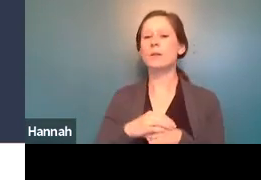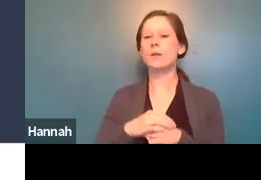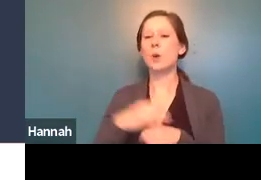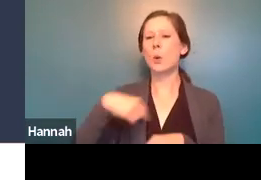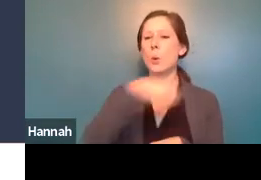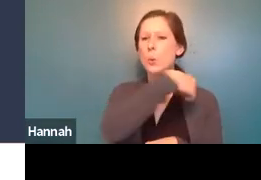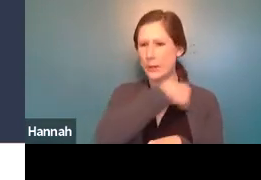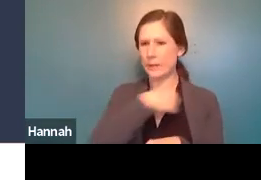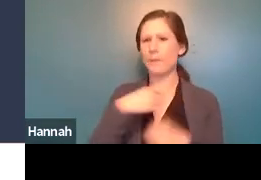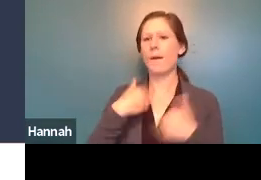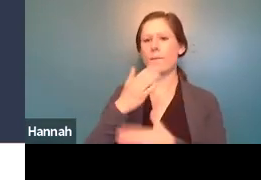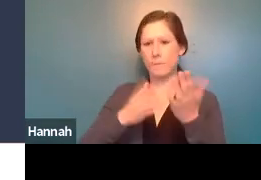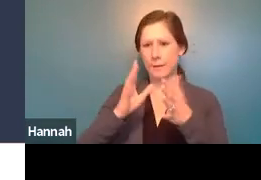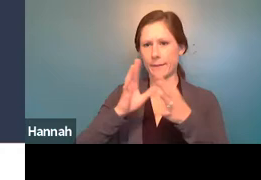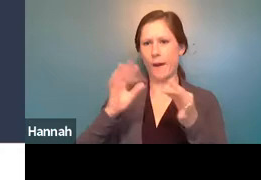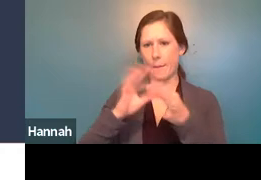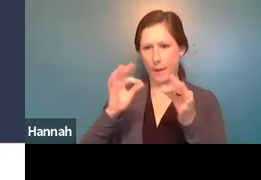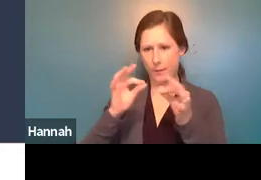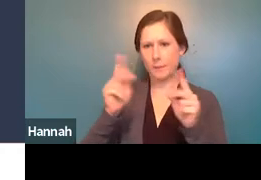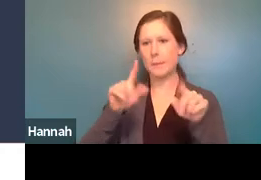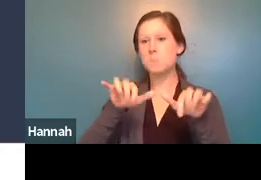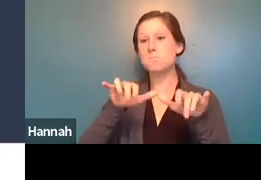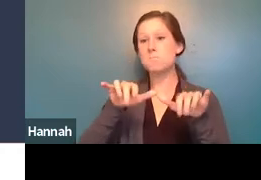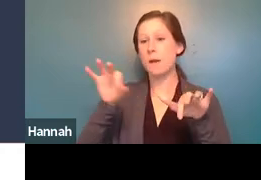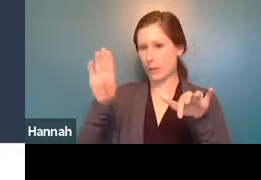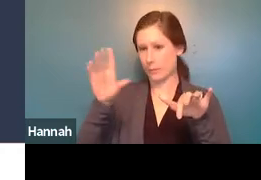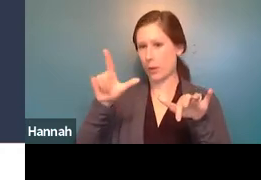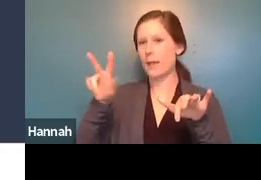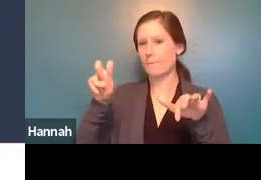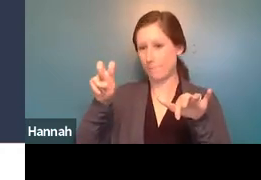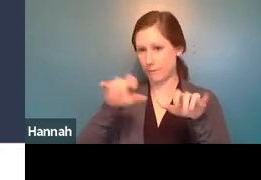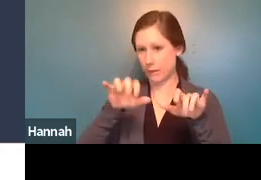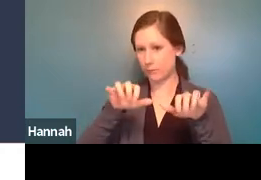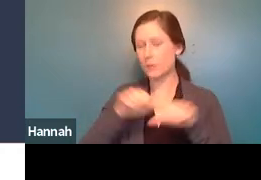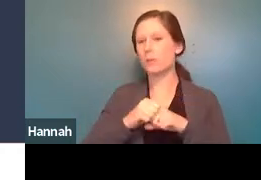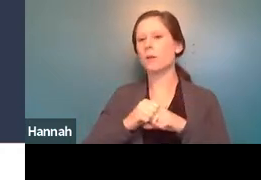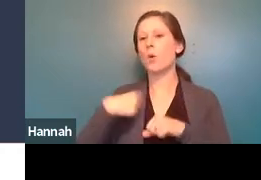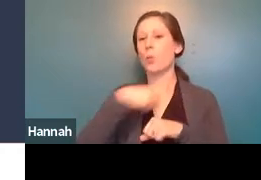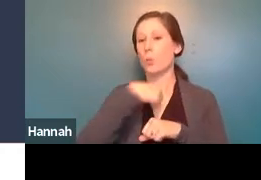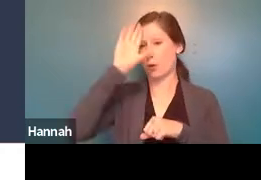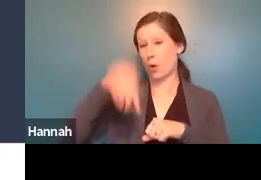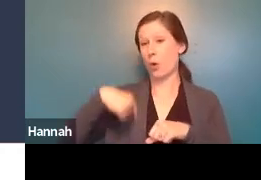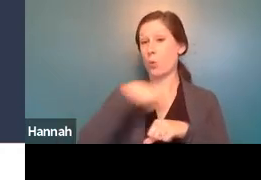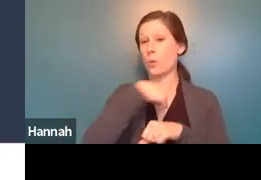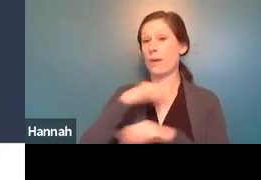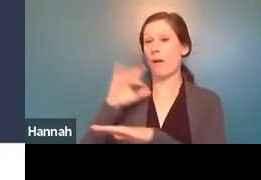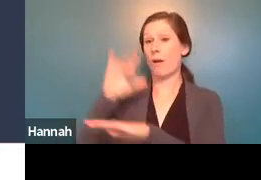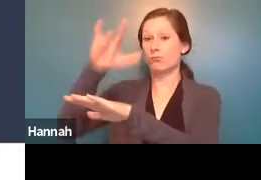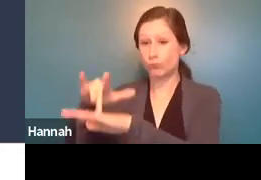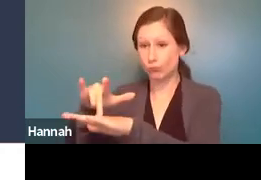are putting on our Facebook live feeds, we do know for sure that we are reaching beyond the St. Louis area. People will